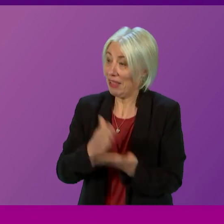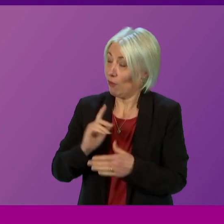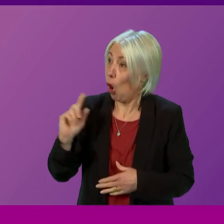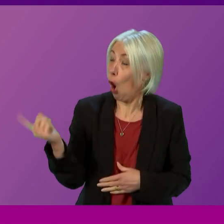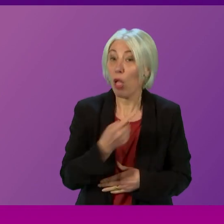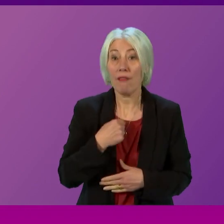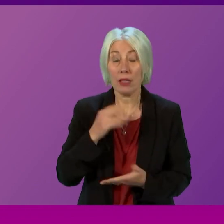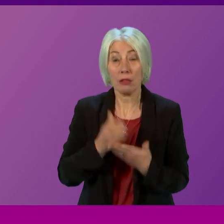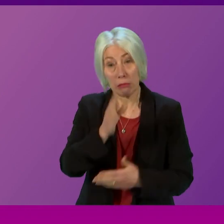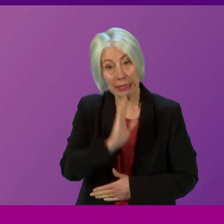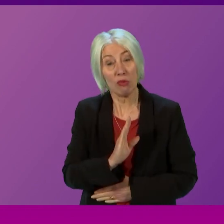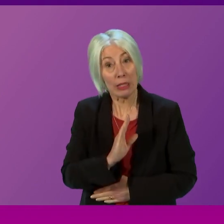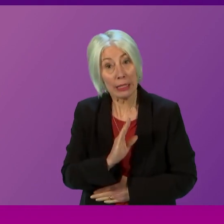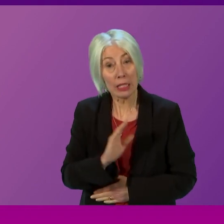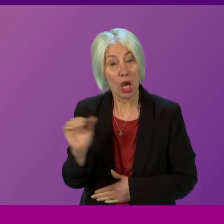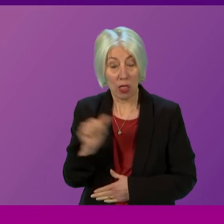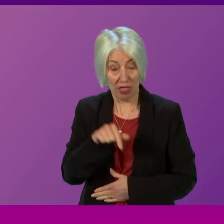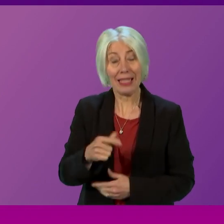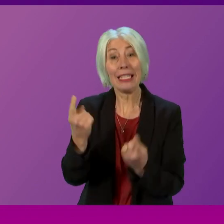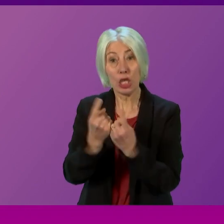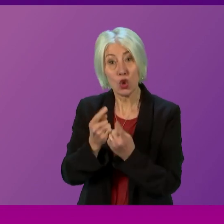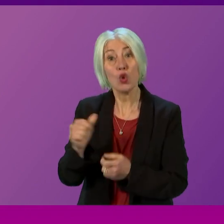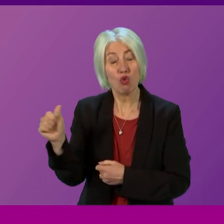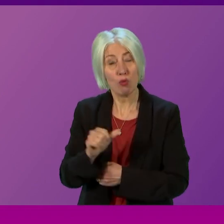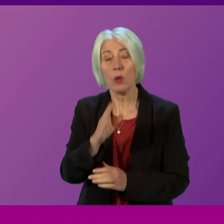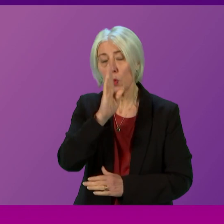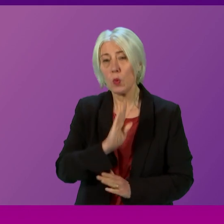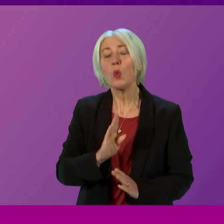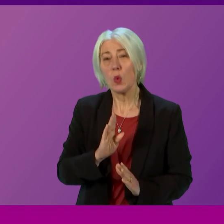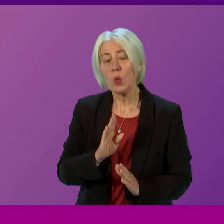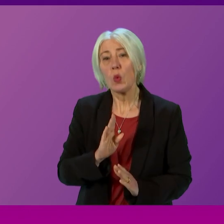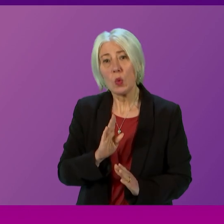that seriously, and I think that we should treat the issue in that context. Nobody